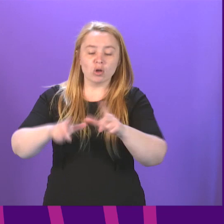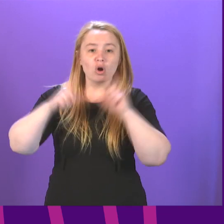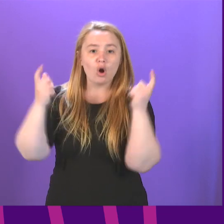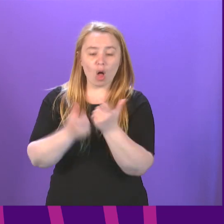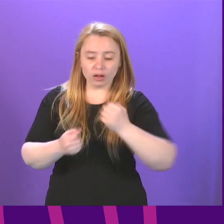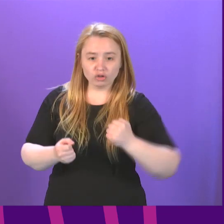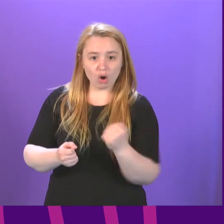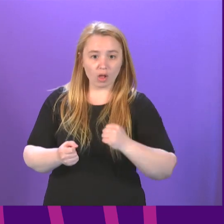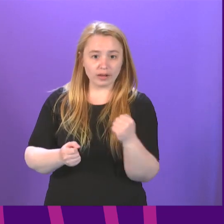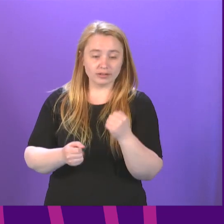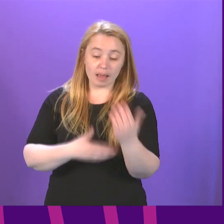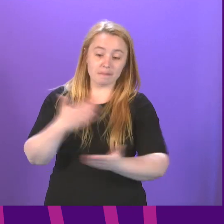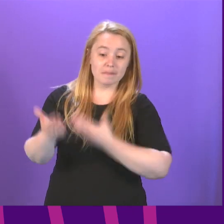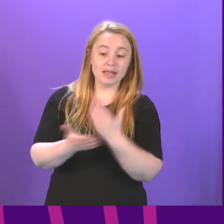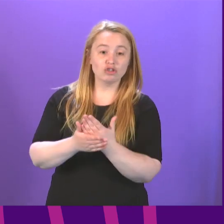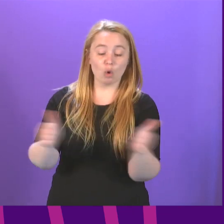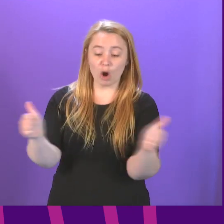ensure that it ratifies the agreement that it made,